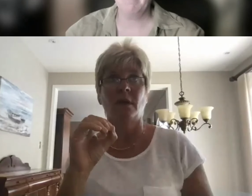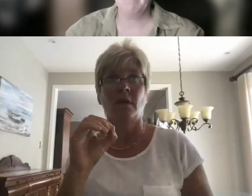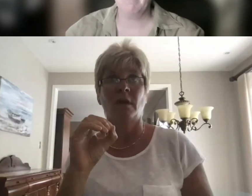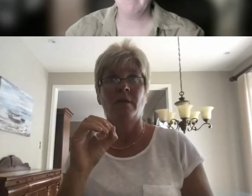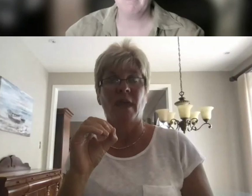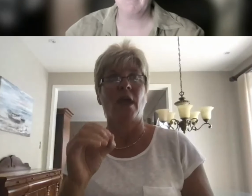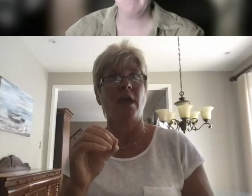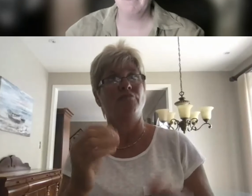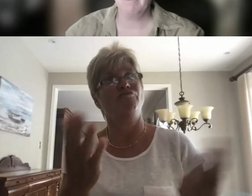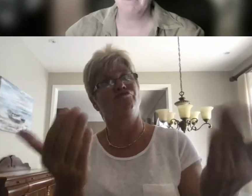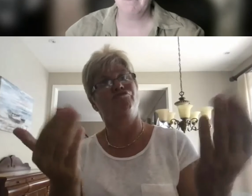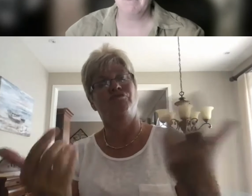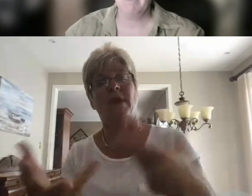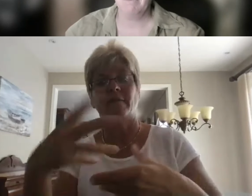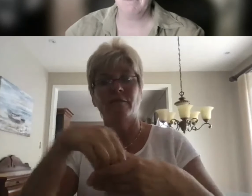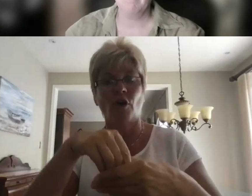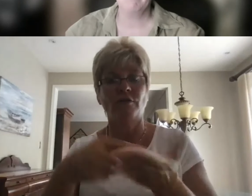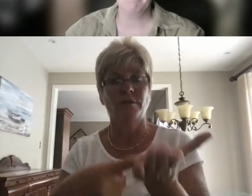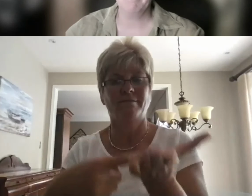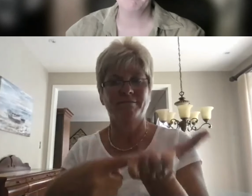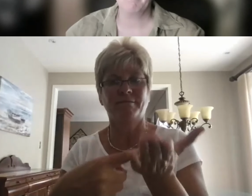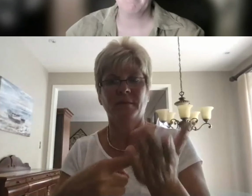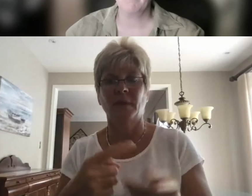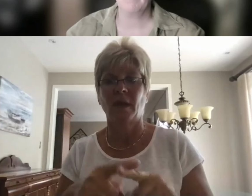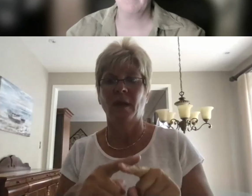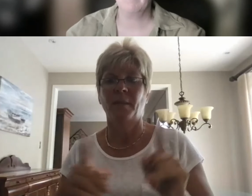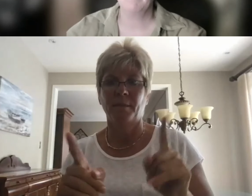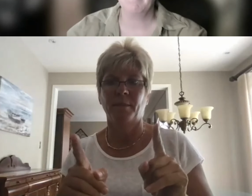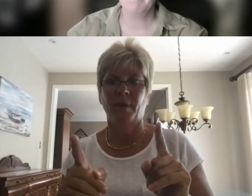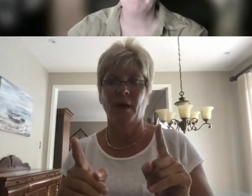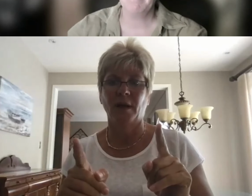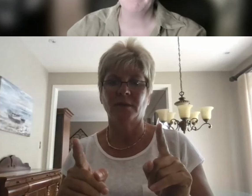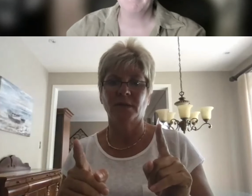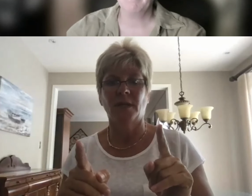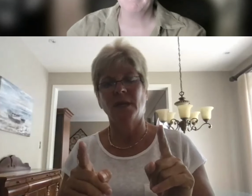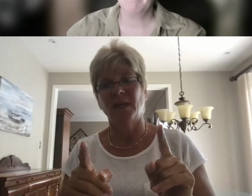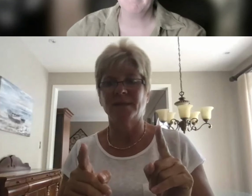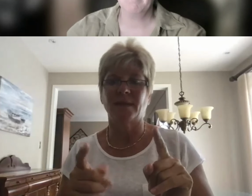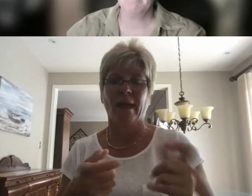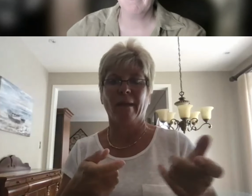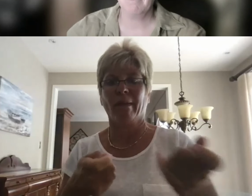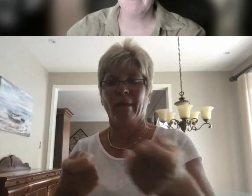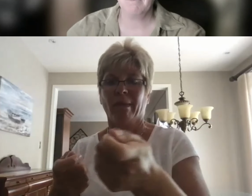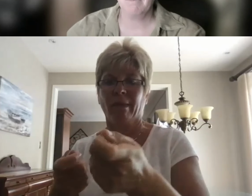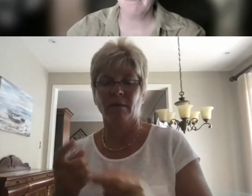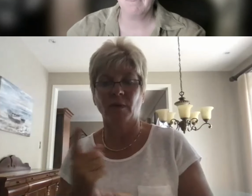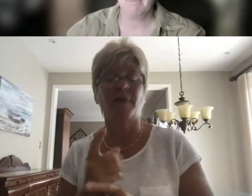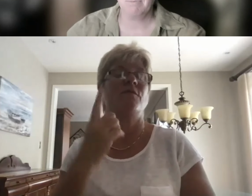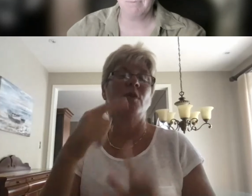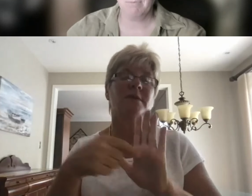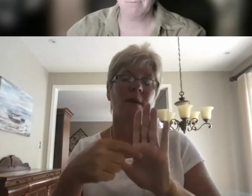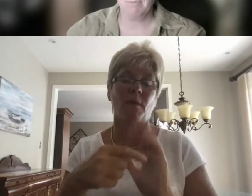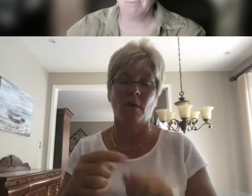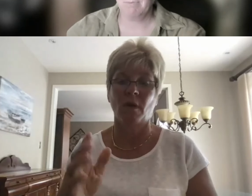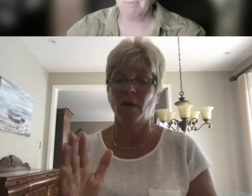it's usually a piecemeal interaction. In the past, I went to talk to Google a little bit,